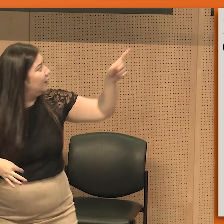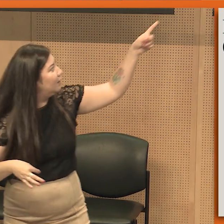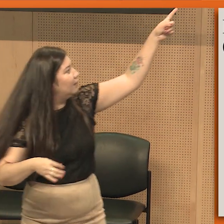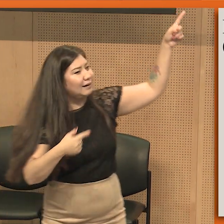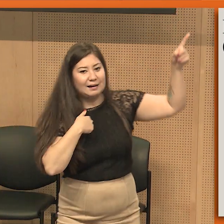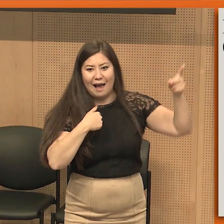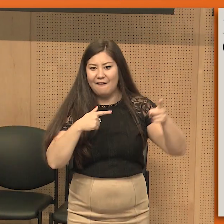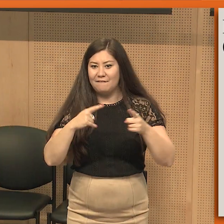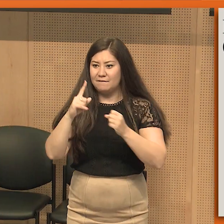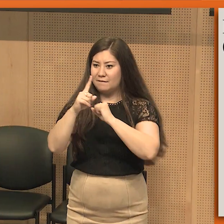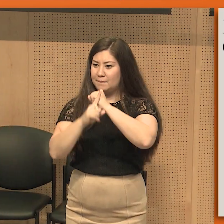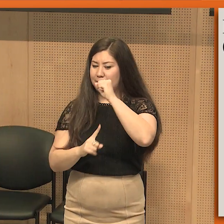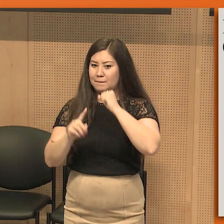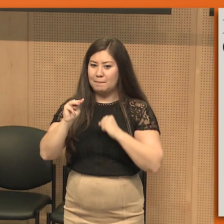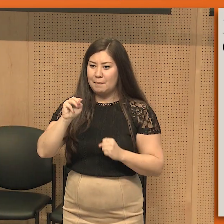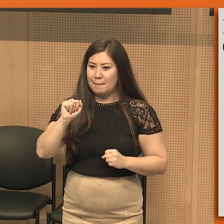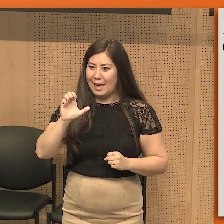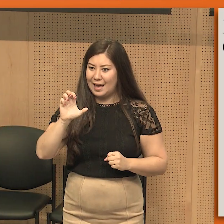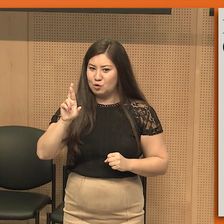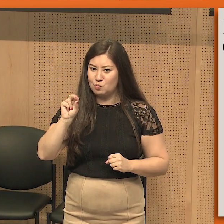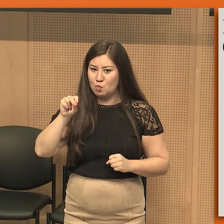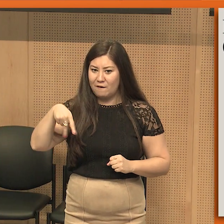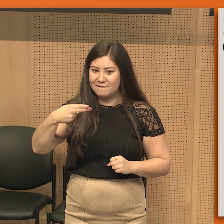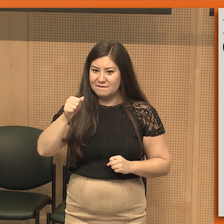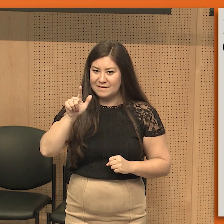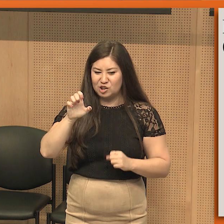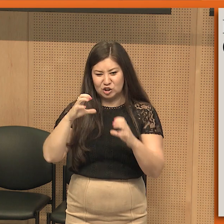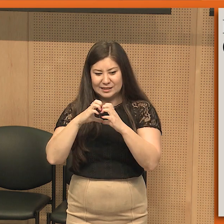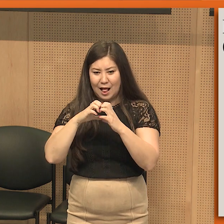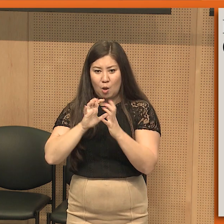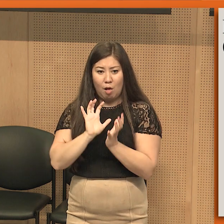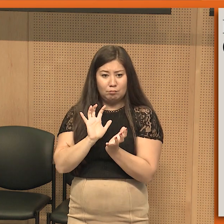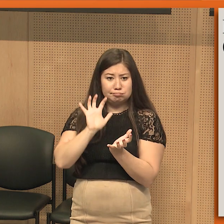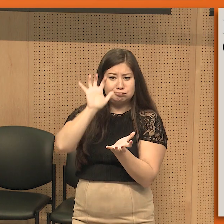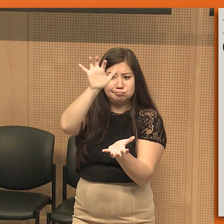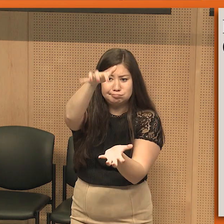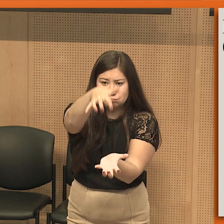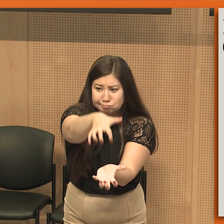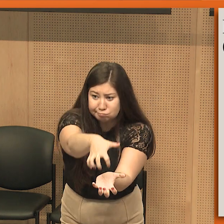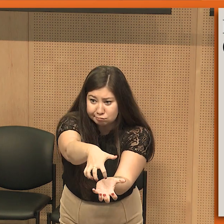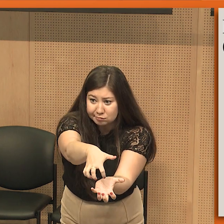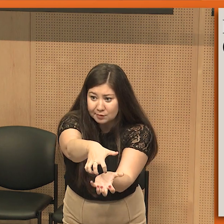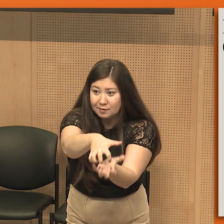and that slide, that image, helps me convey the concepts.